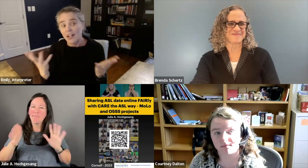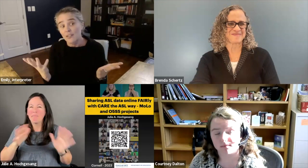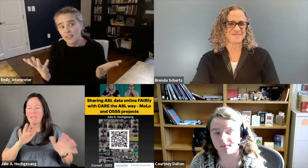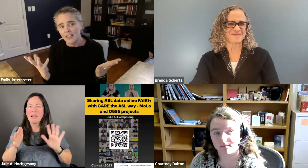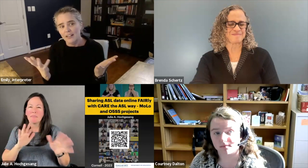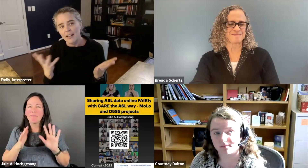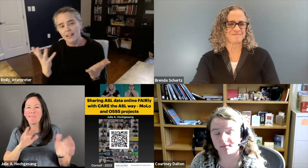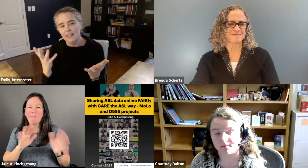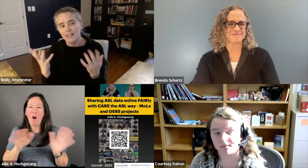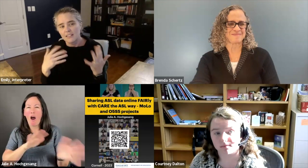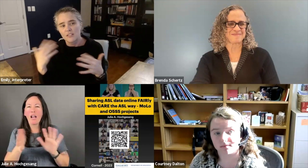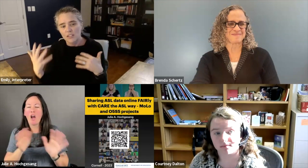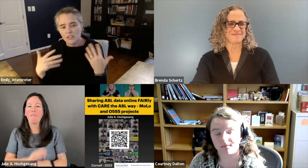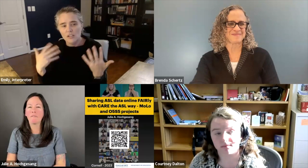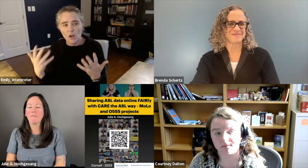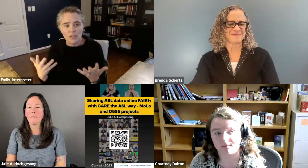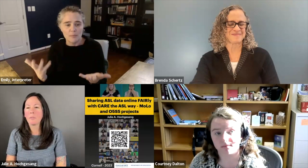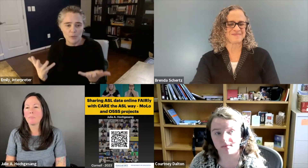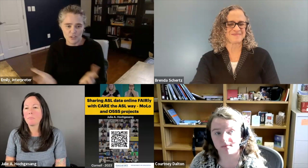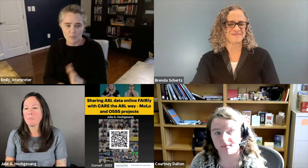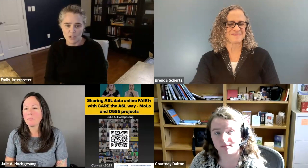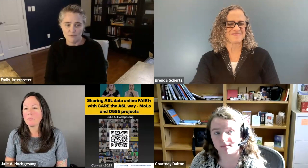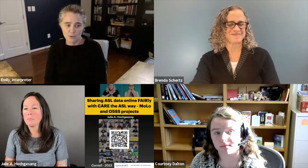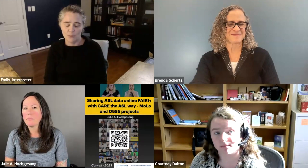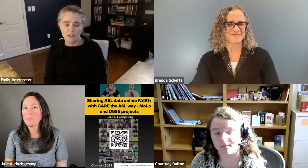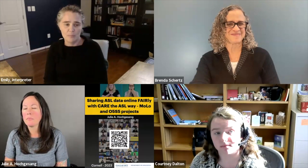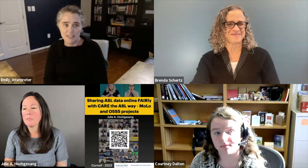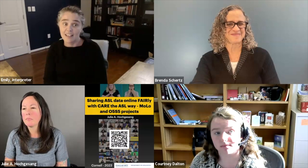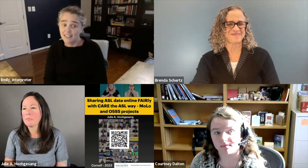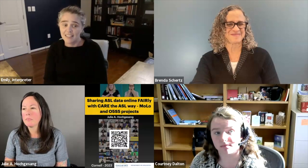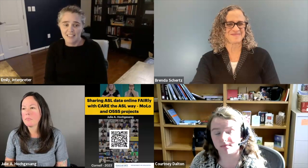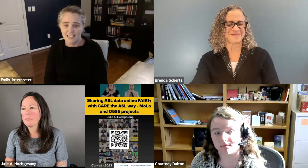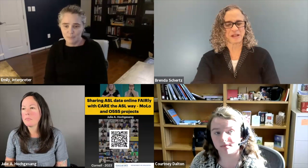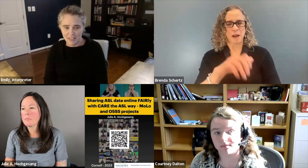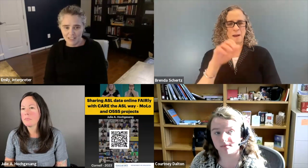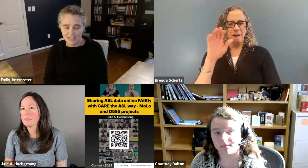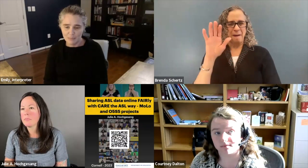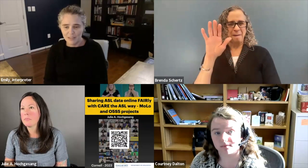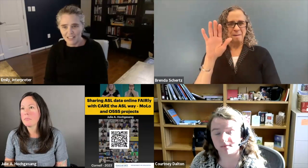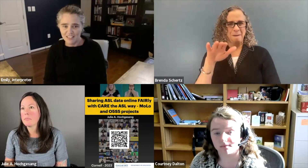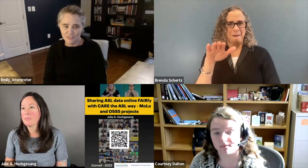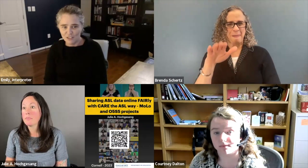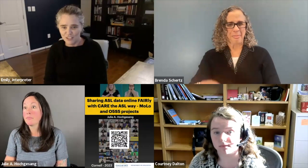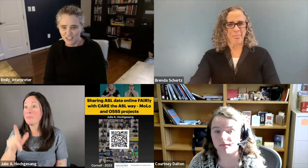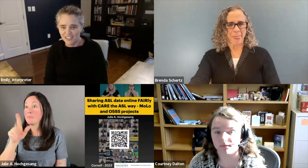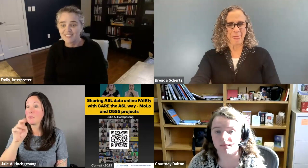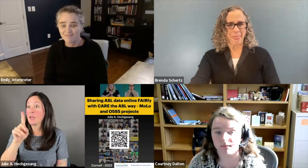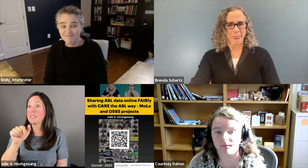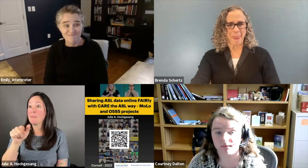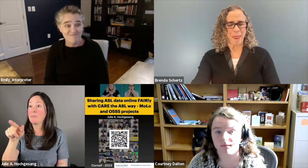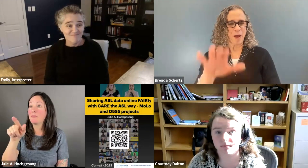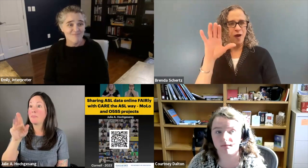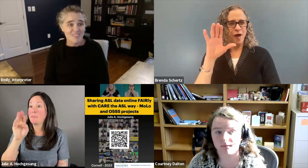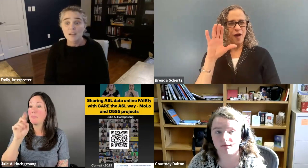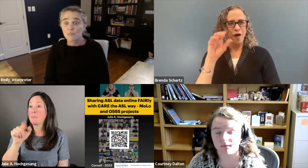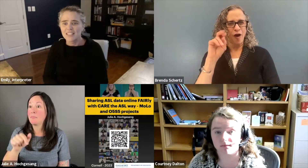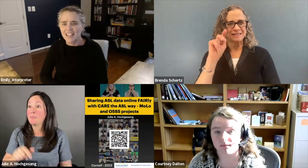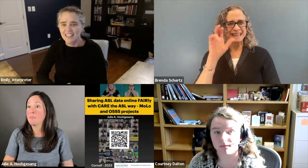out there and slowly push the ball forward but yeah it's it's been a it's been kind of off and on Brenda had a